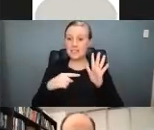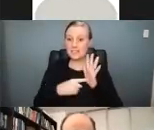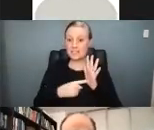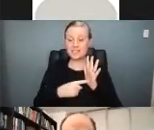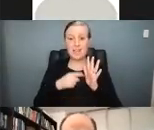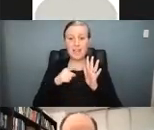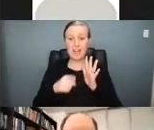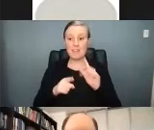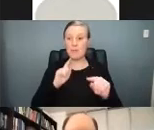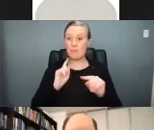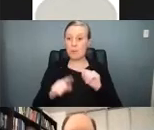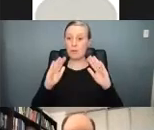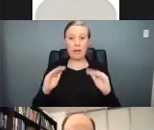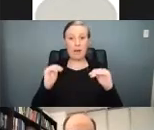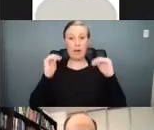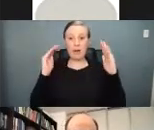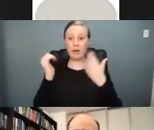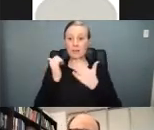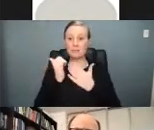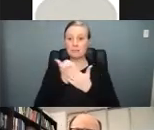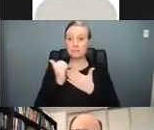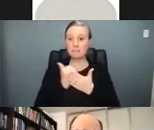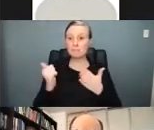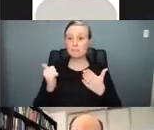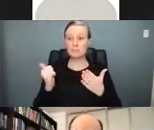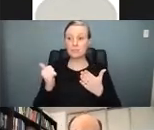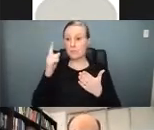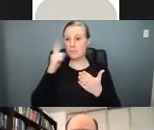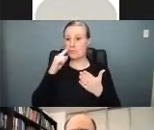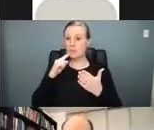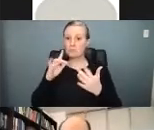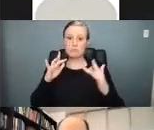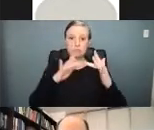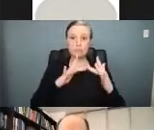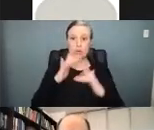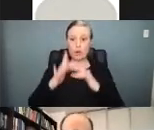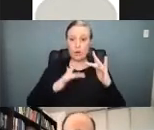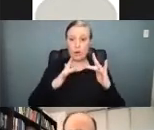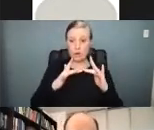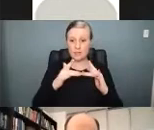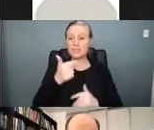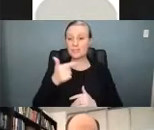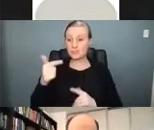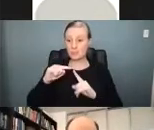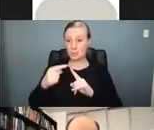by quite some way at 77 points. But Tasmania followed by south Australia are reporting